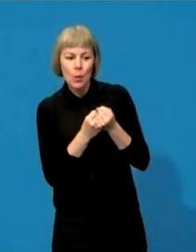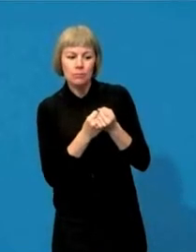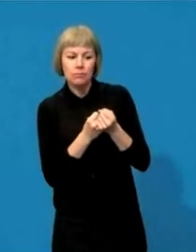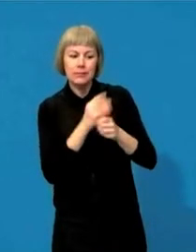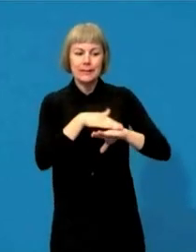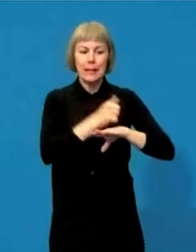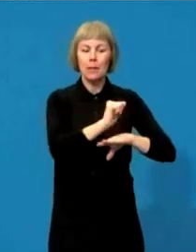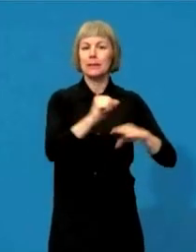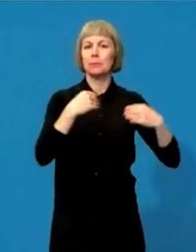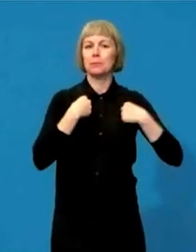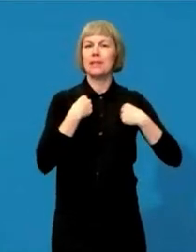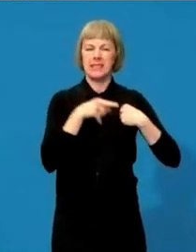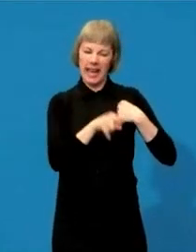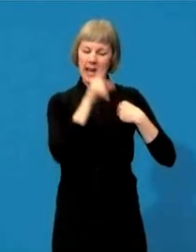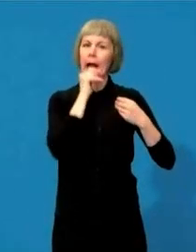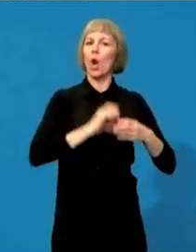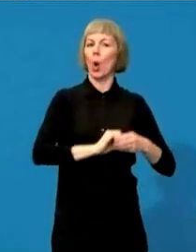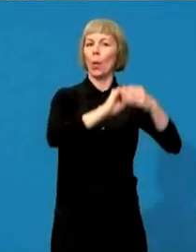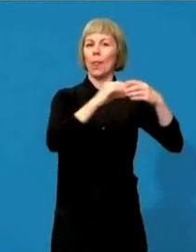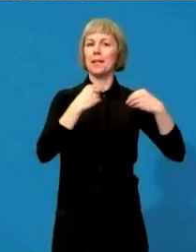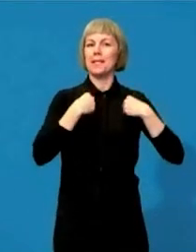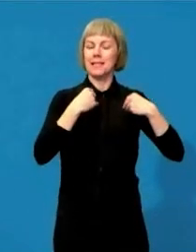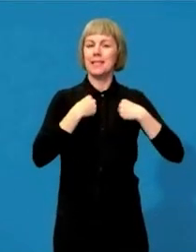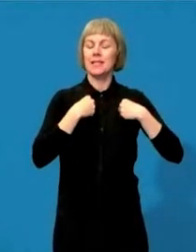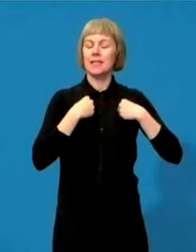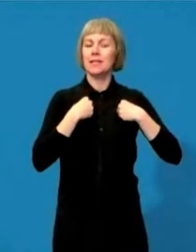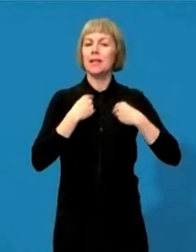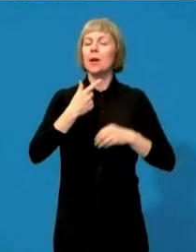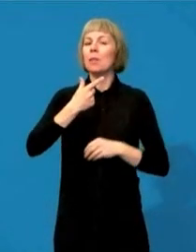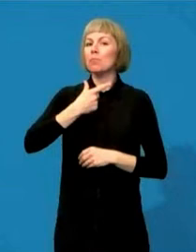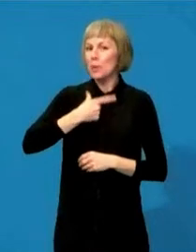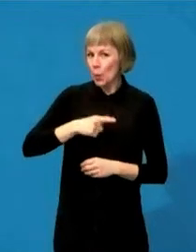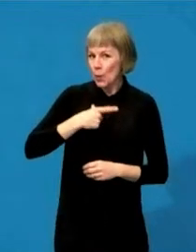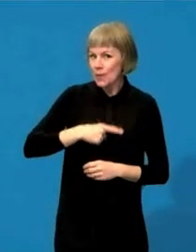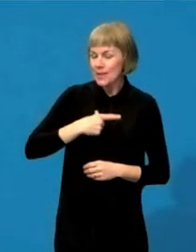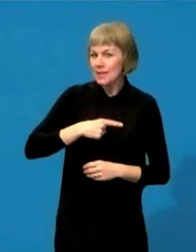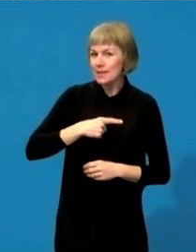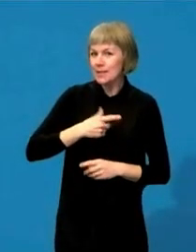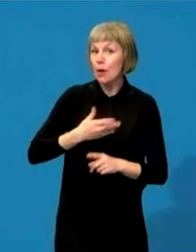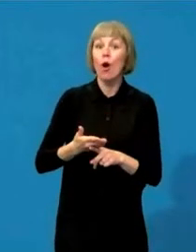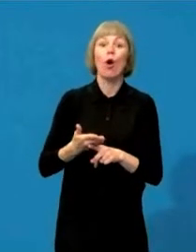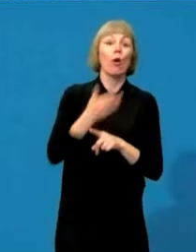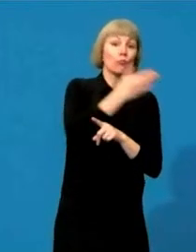doing. Because I think one of the things in the previous video of Tristan when he was 12,